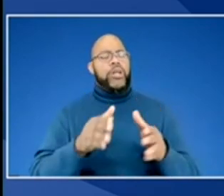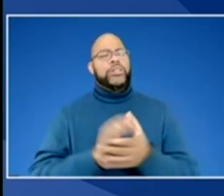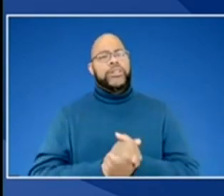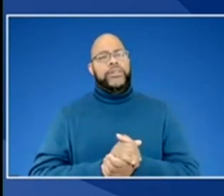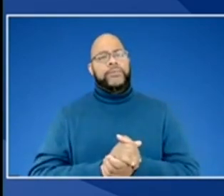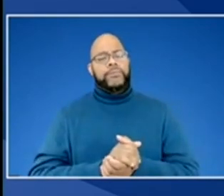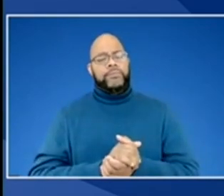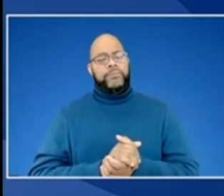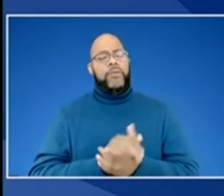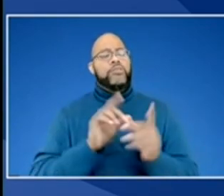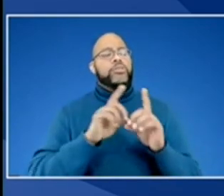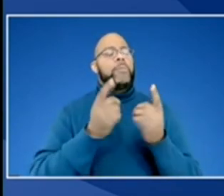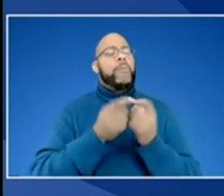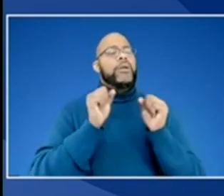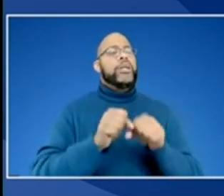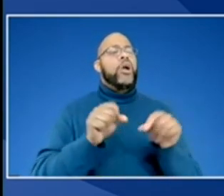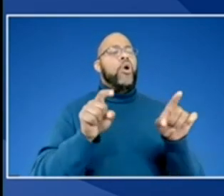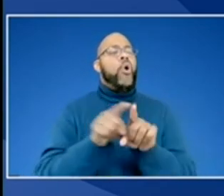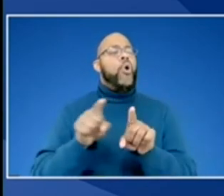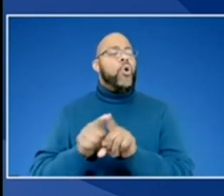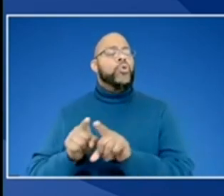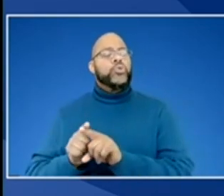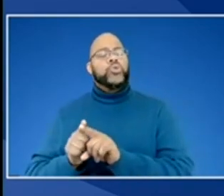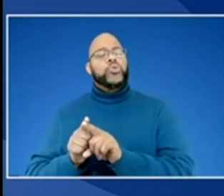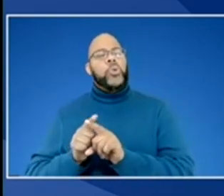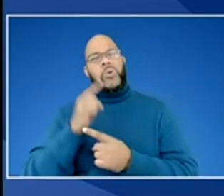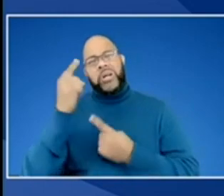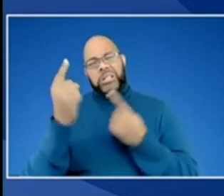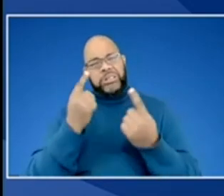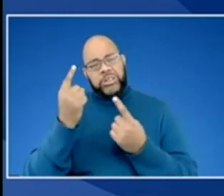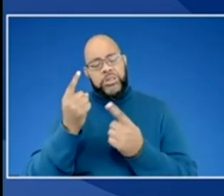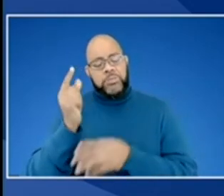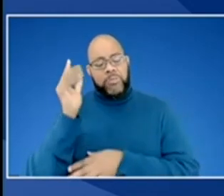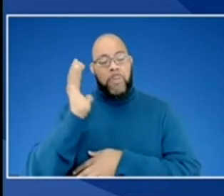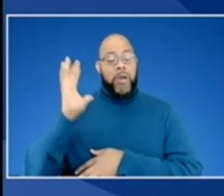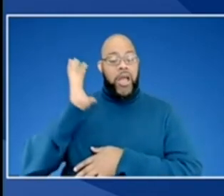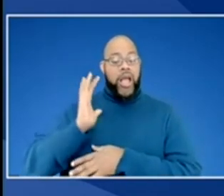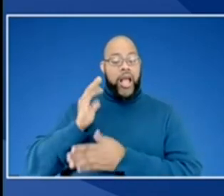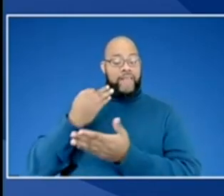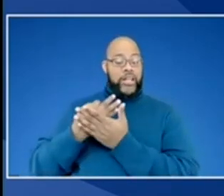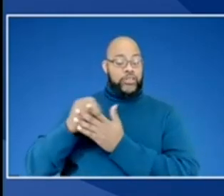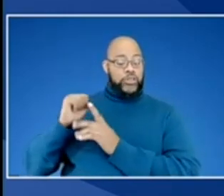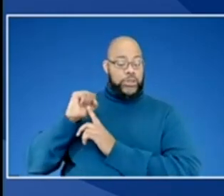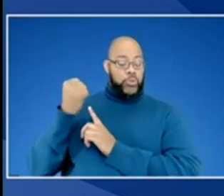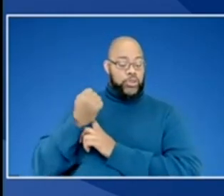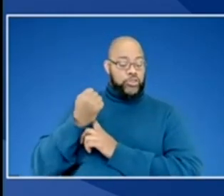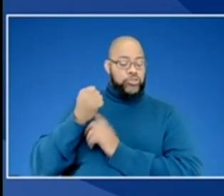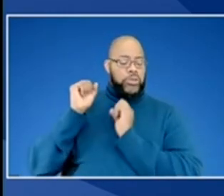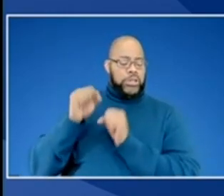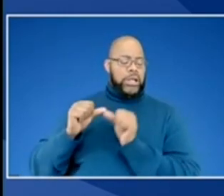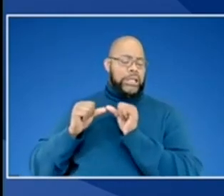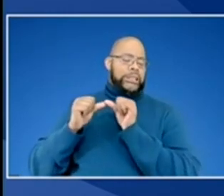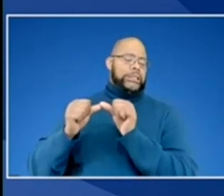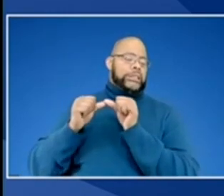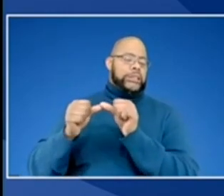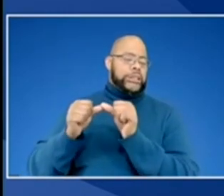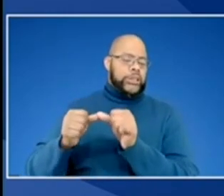Department can also consider past financial circumstances that continue to impact the future.